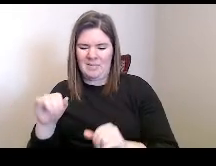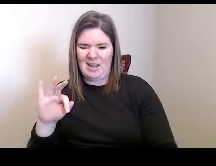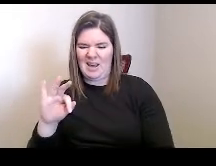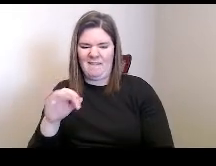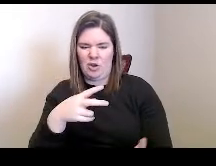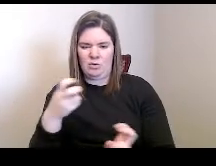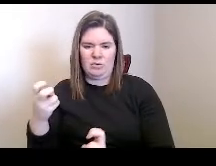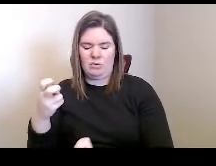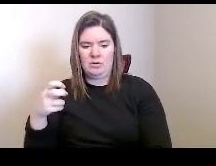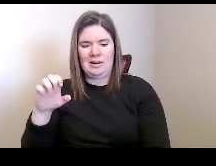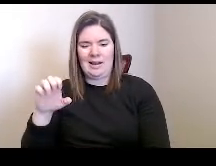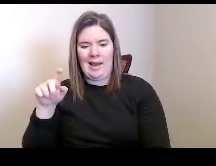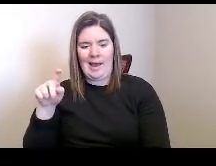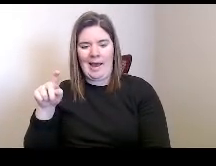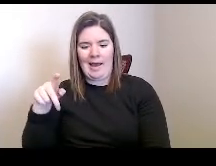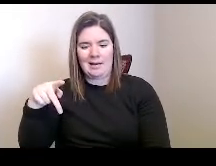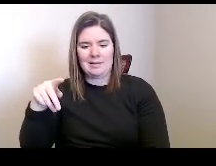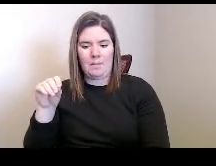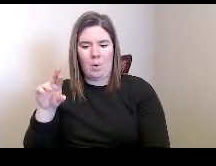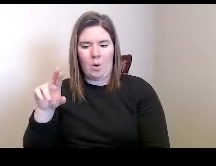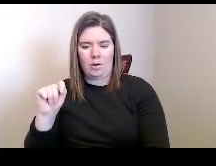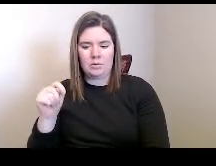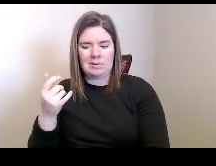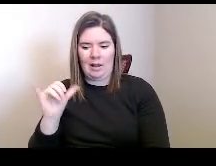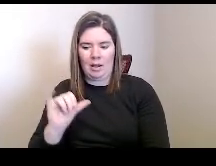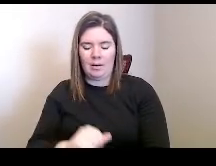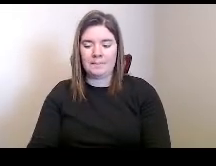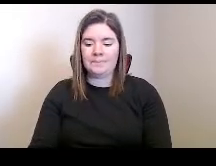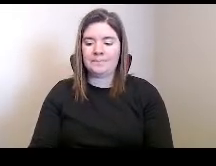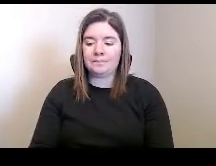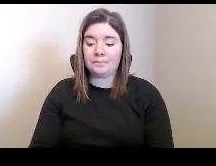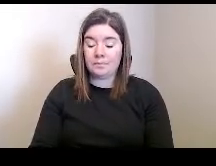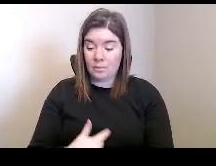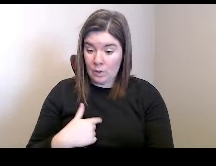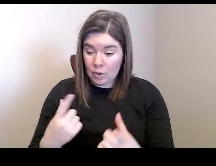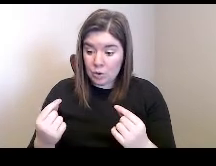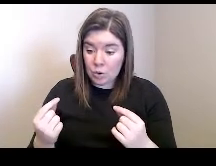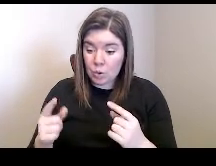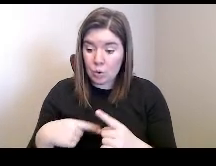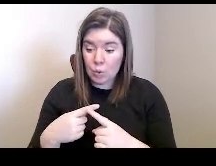One of the things that I like to do while I'm writing a document, you know, this one's already